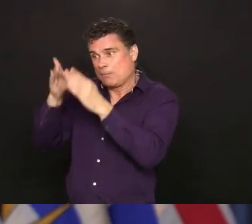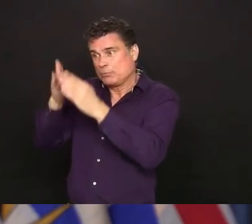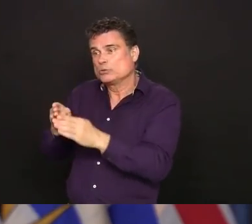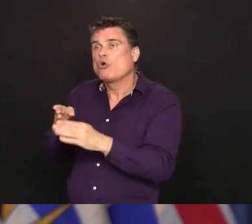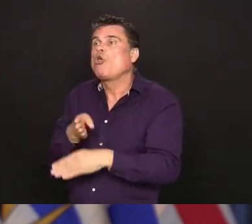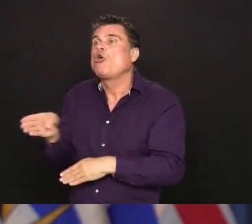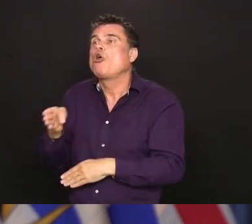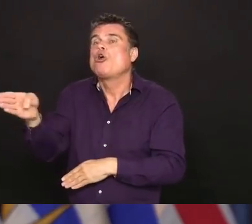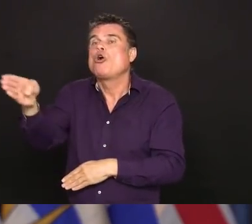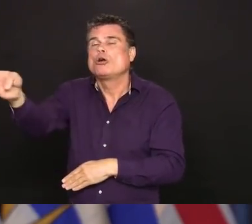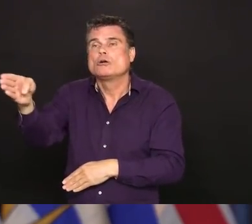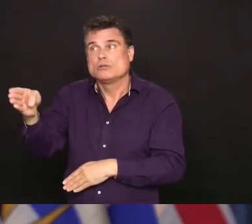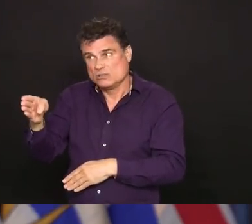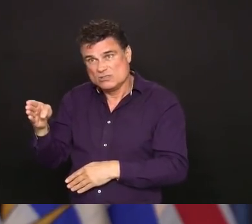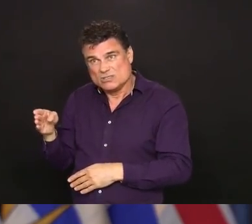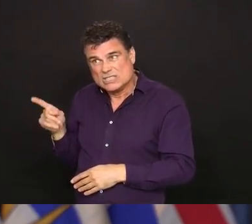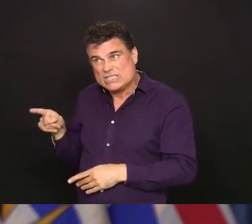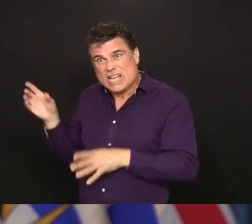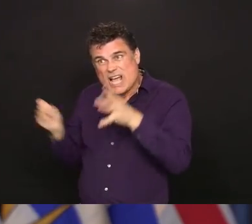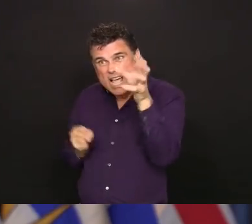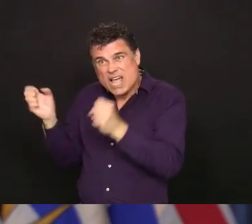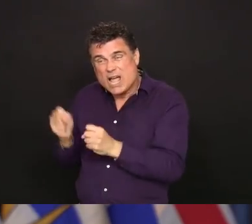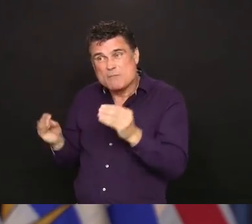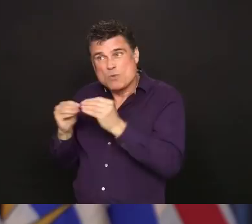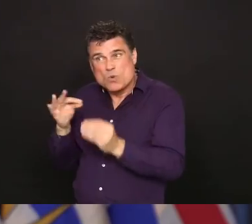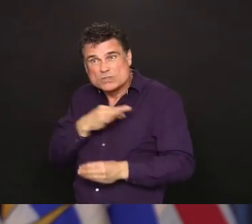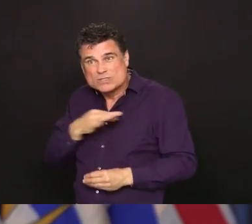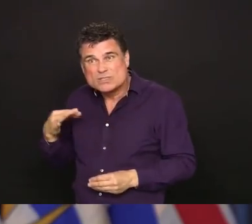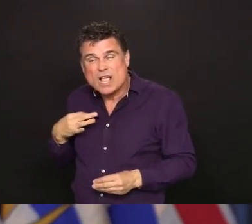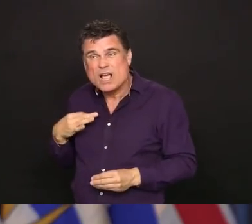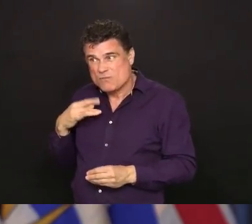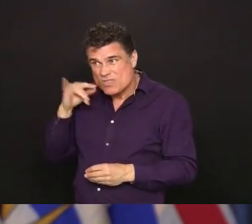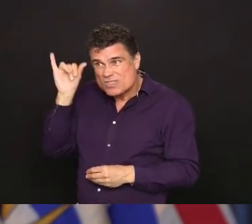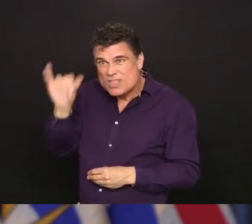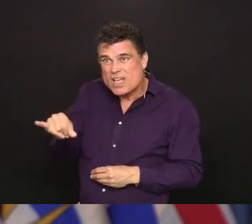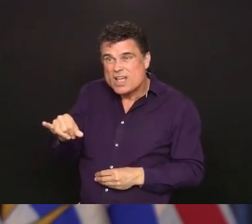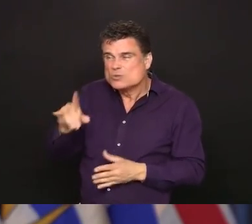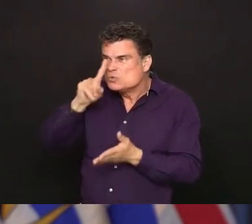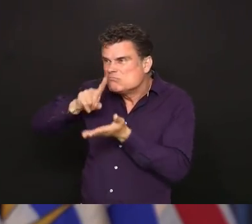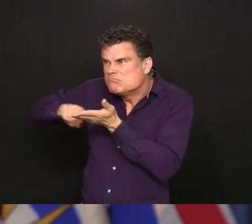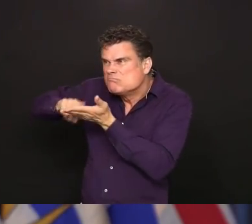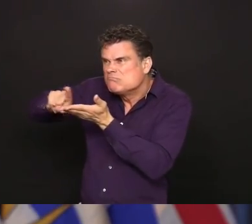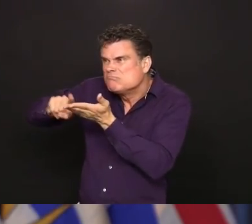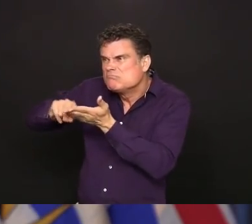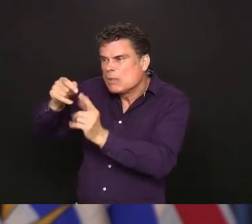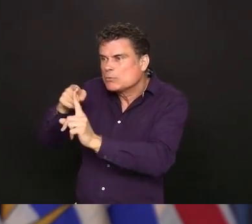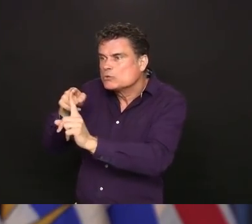Do we need more staff to do this? What happens if we get to the point where we